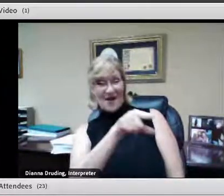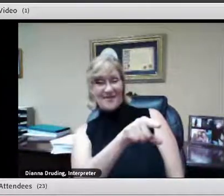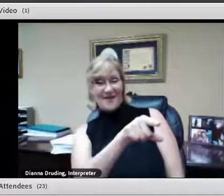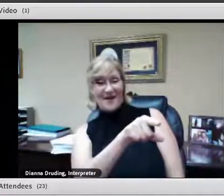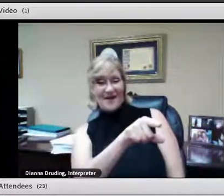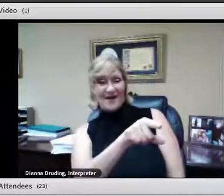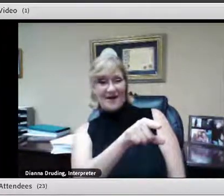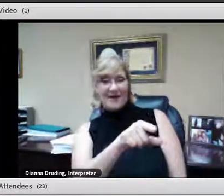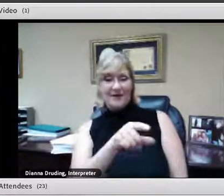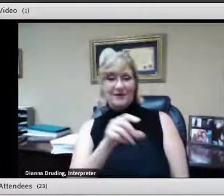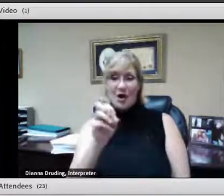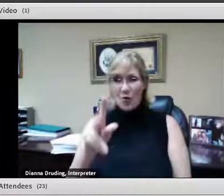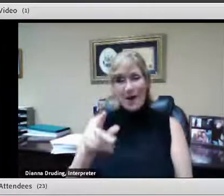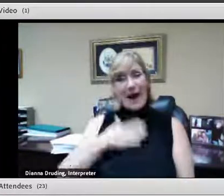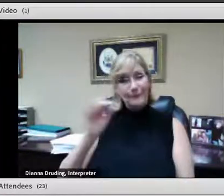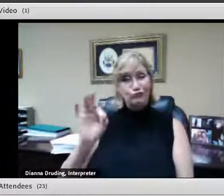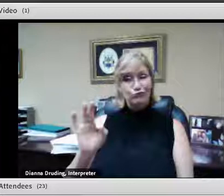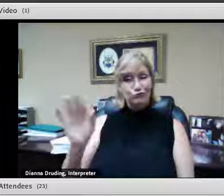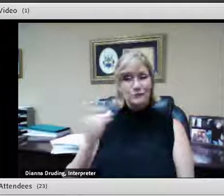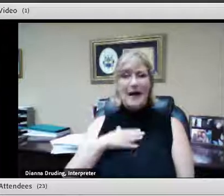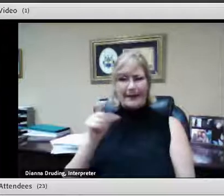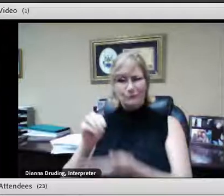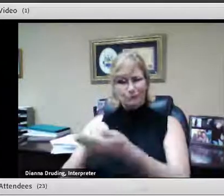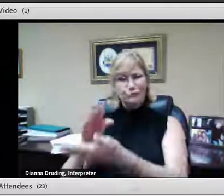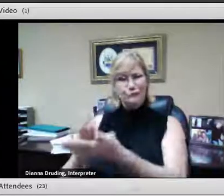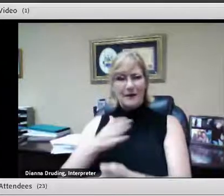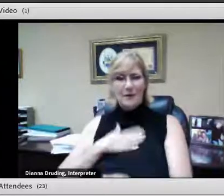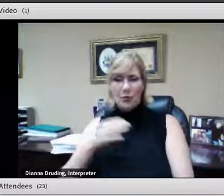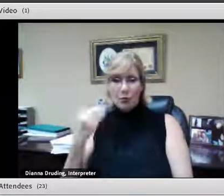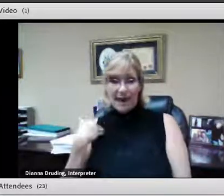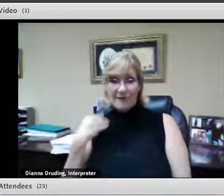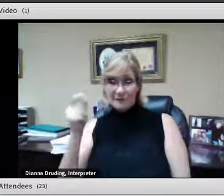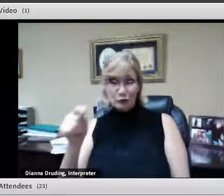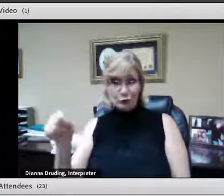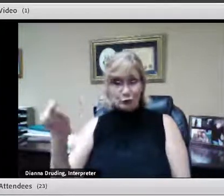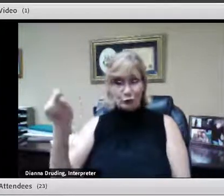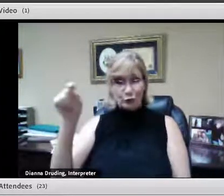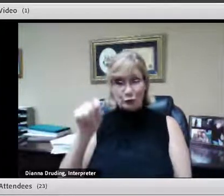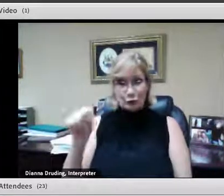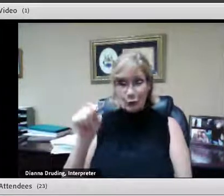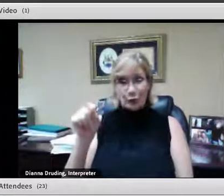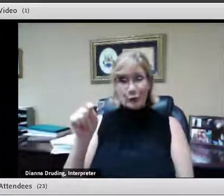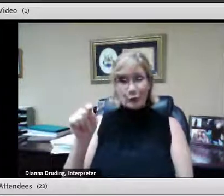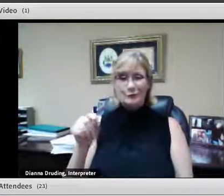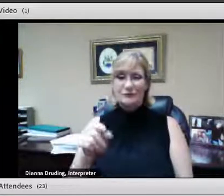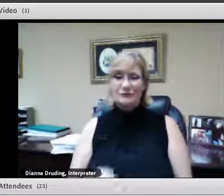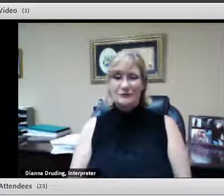Hilary: Okay. Well, I got to put mine on now. Ryan: We got some circles over on the brain.